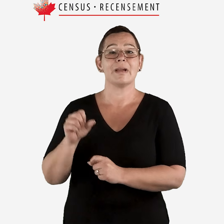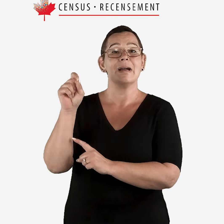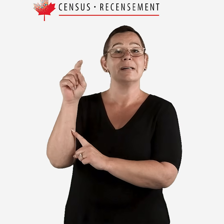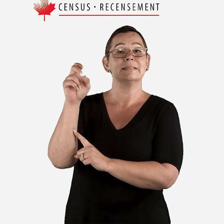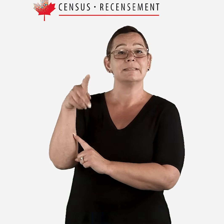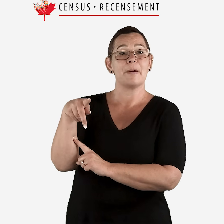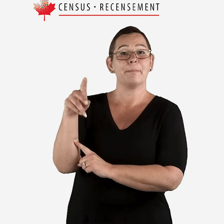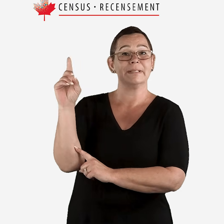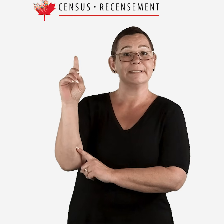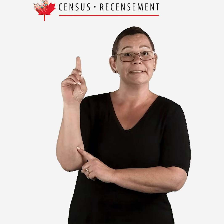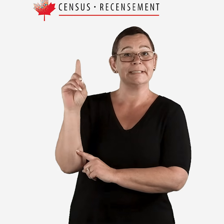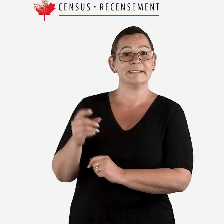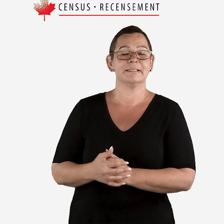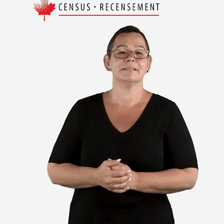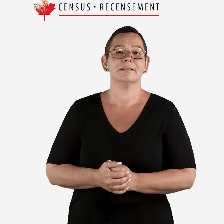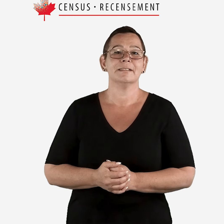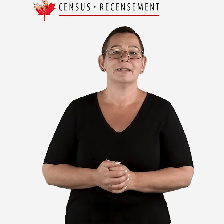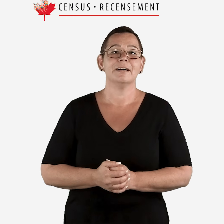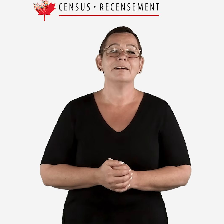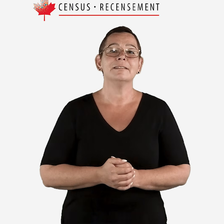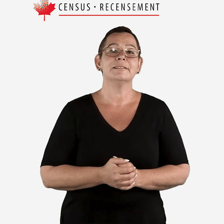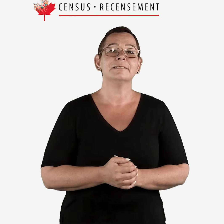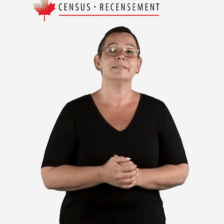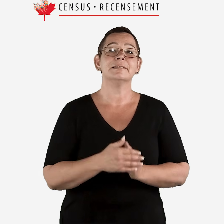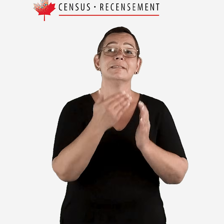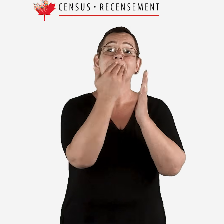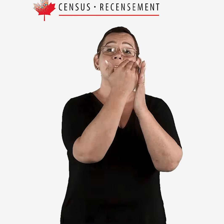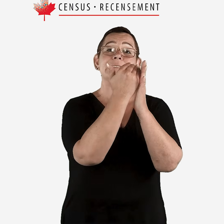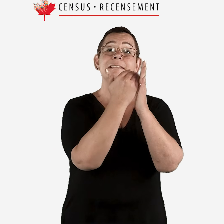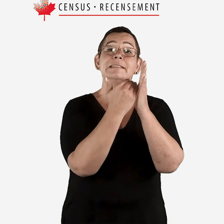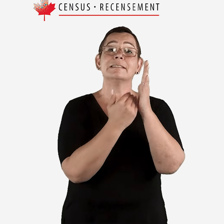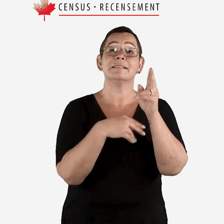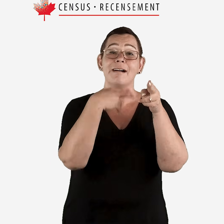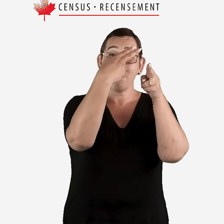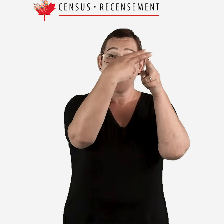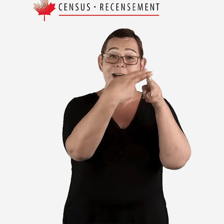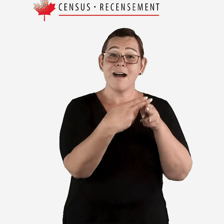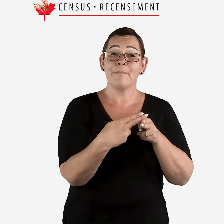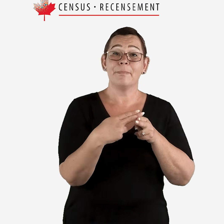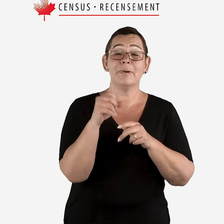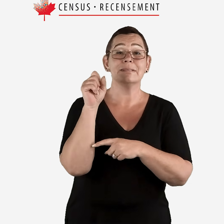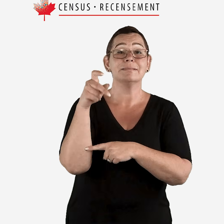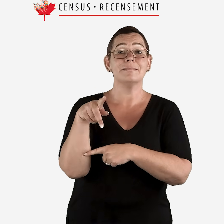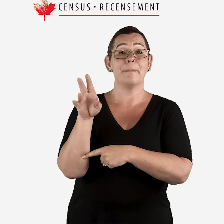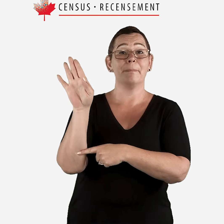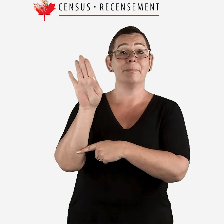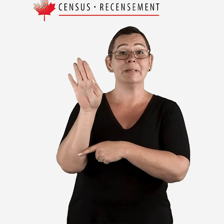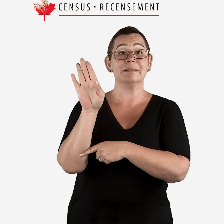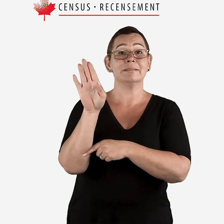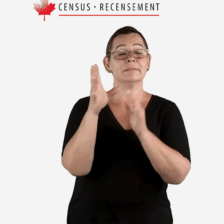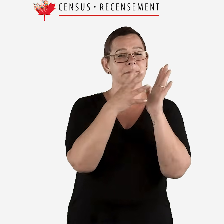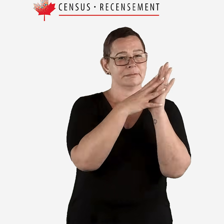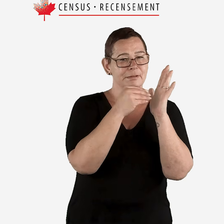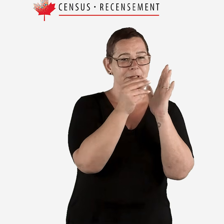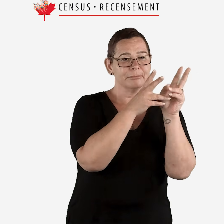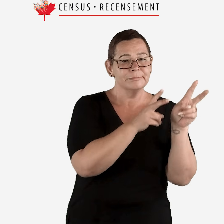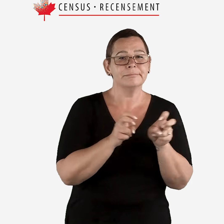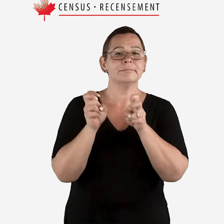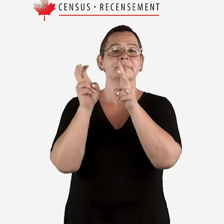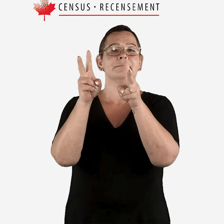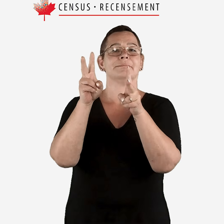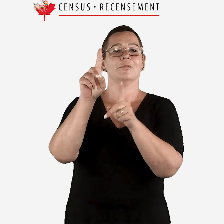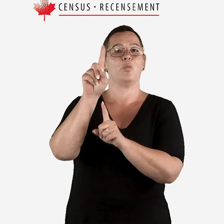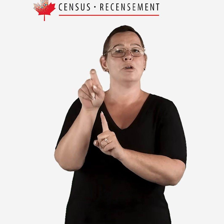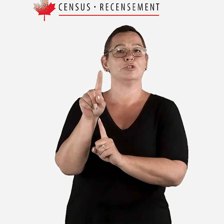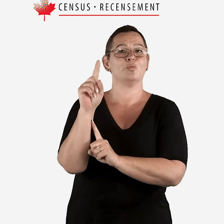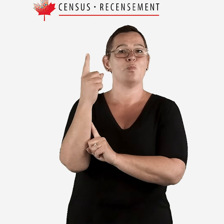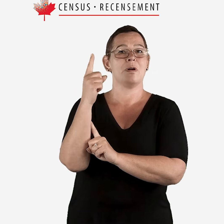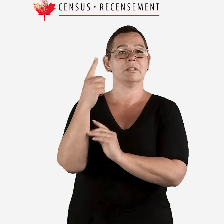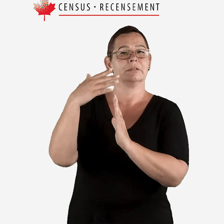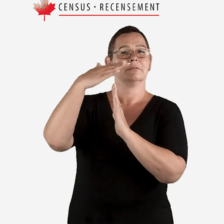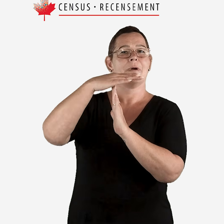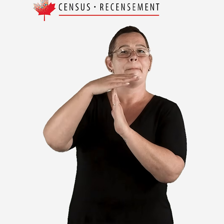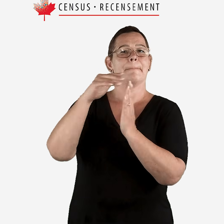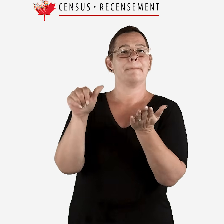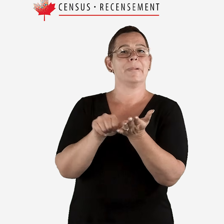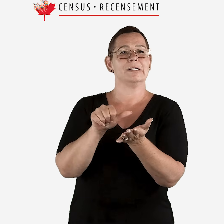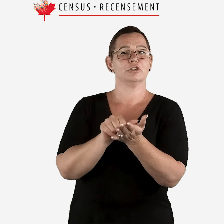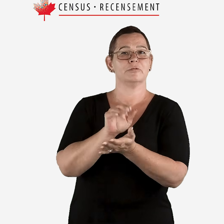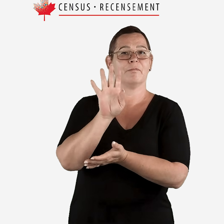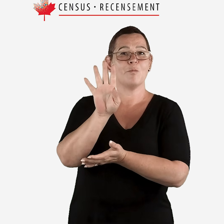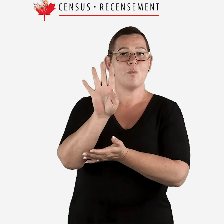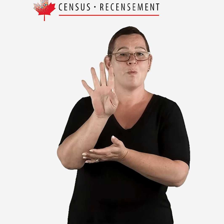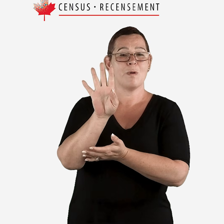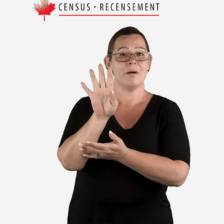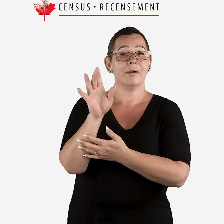Step D Copy the names in Step B to question 1, at the top of page 4.